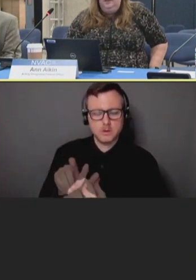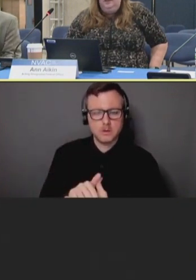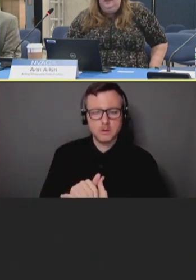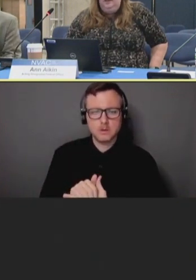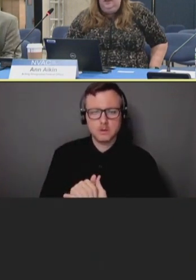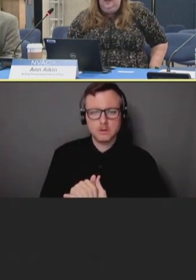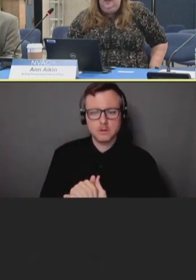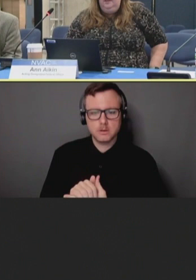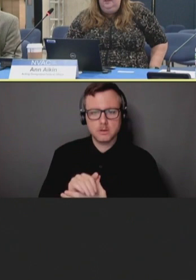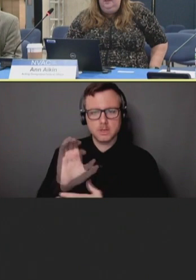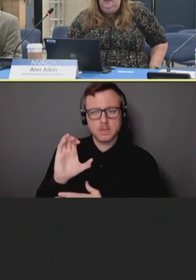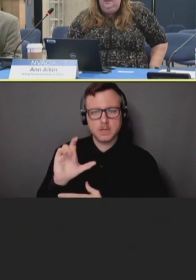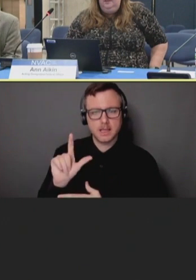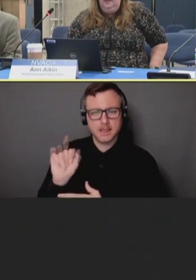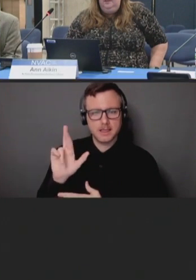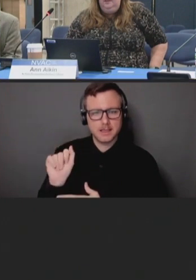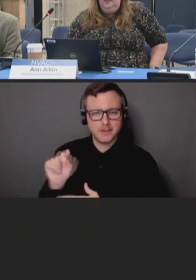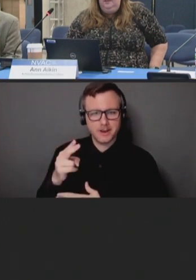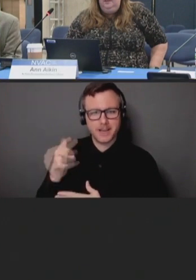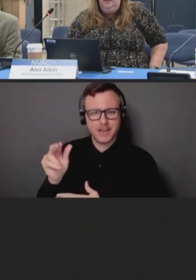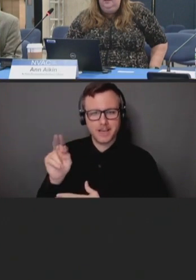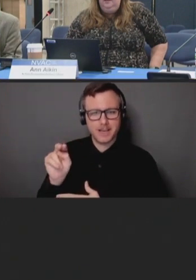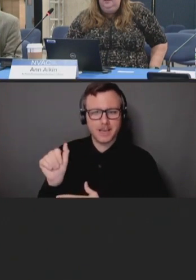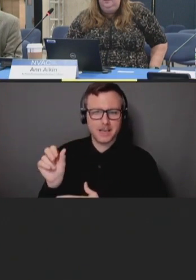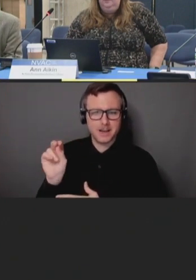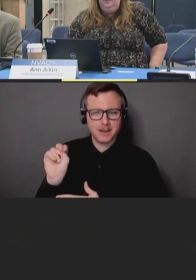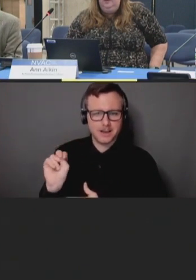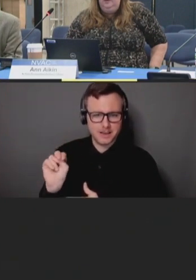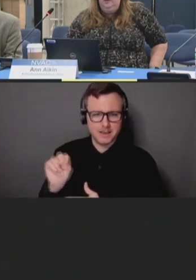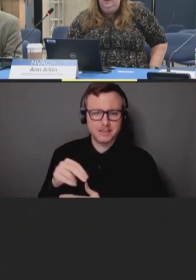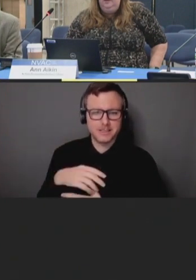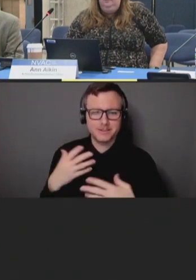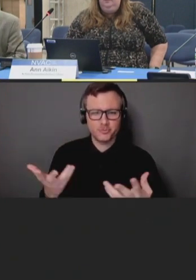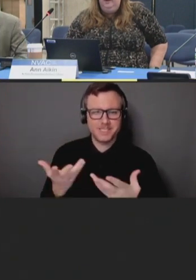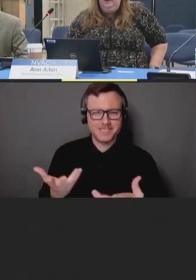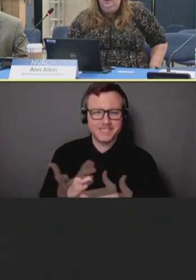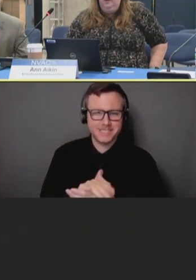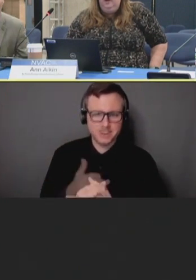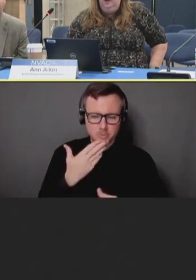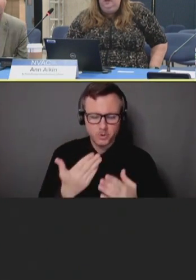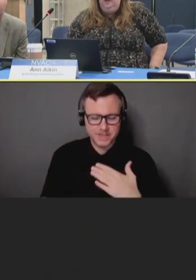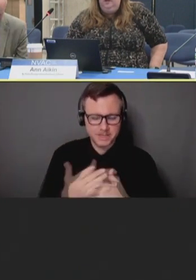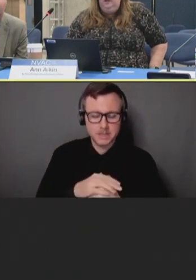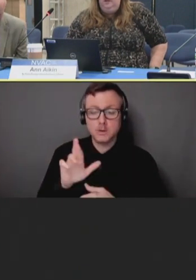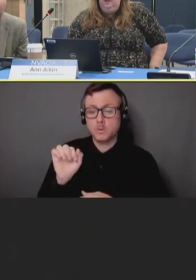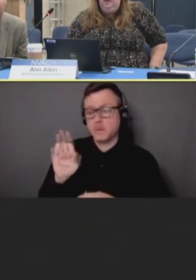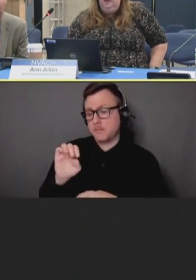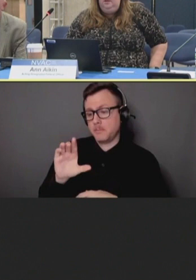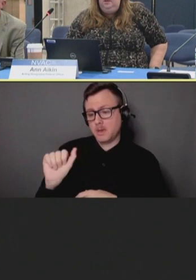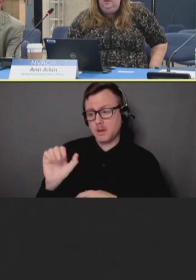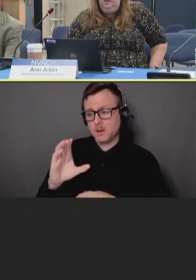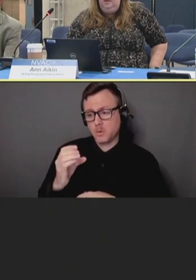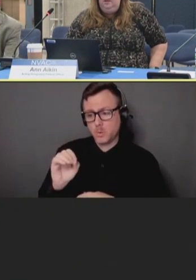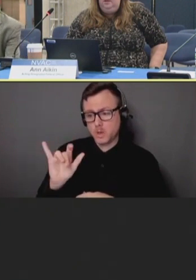Ann Aikin: Good morning. Tim Cooke. Tim Cooke: Present. Ann Aikin: Roxanna Diba. Chris Regal.